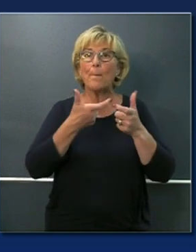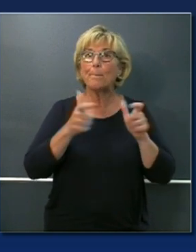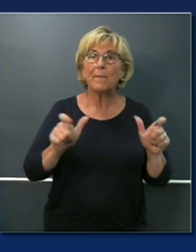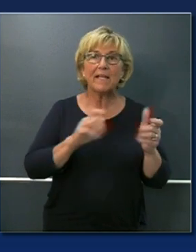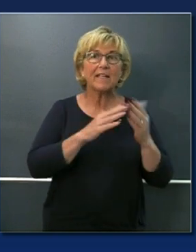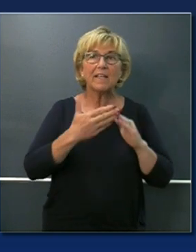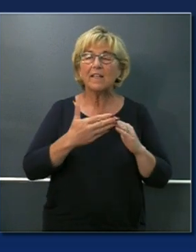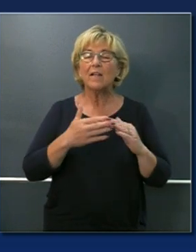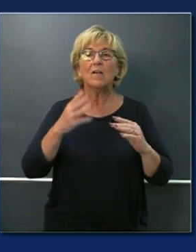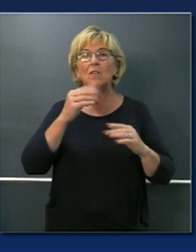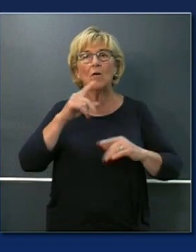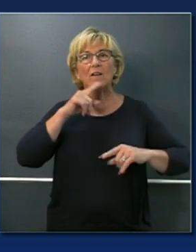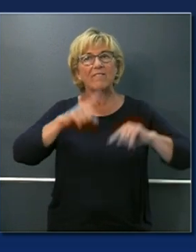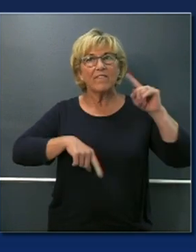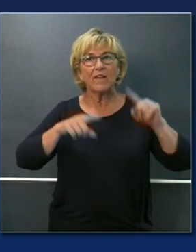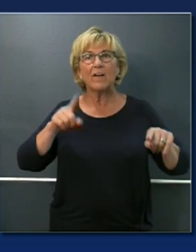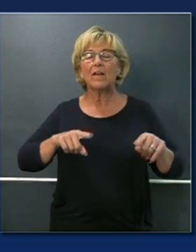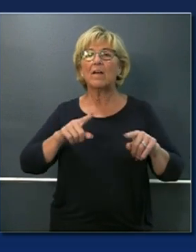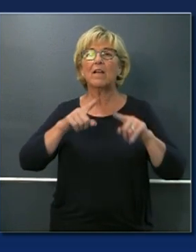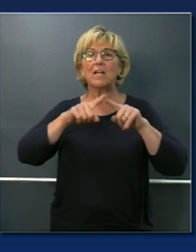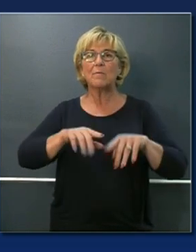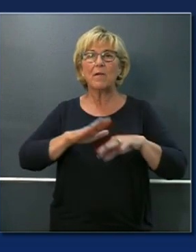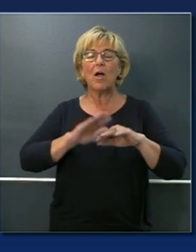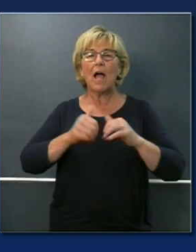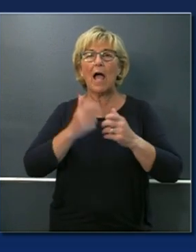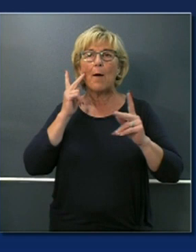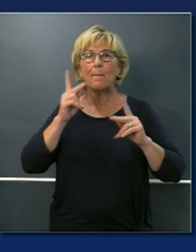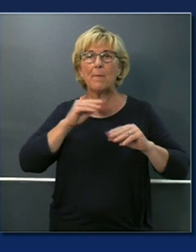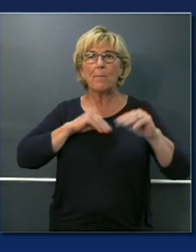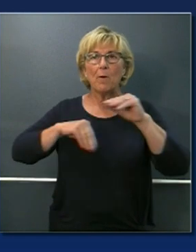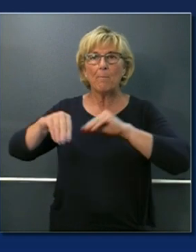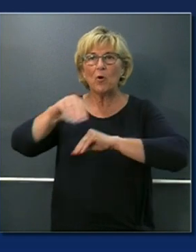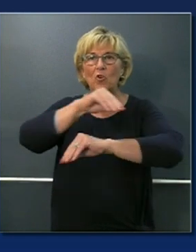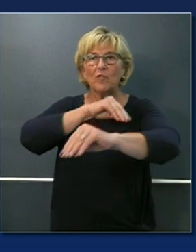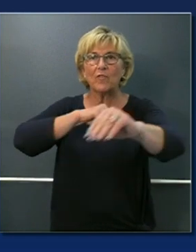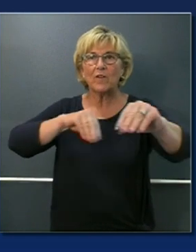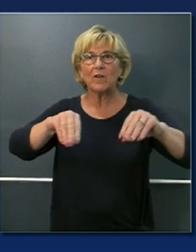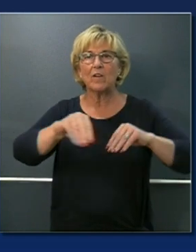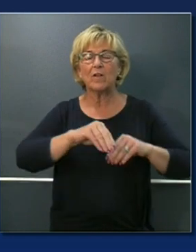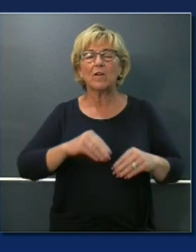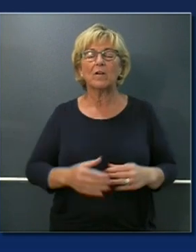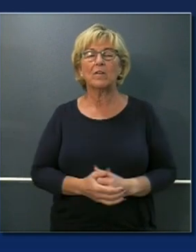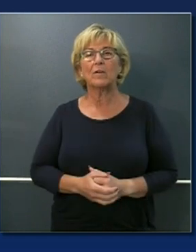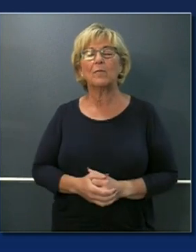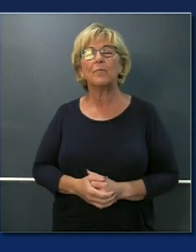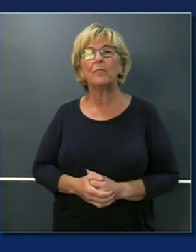THE REASON THAT IS SO IMPORTANT IS WE KNOW THAT THIS VIRUS DOESN'T RESPECT BOUNDARIES OF